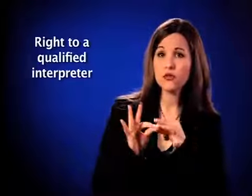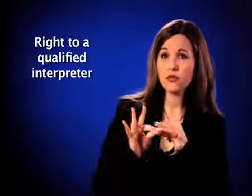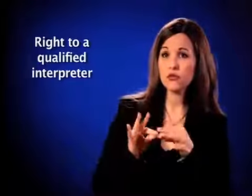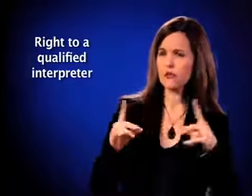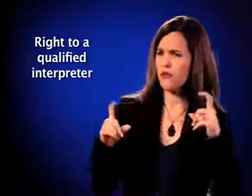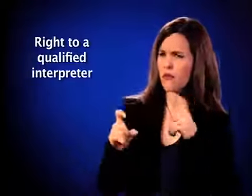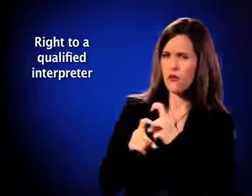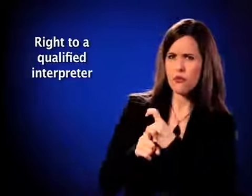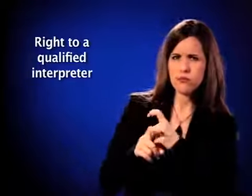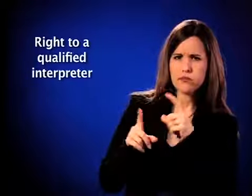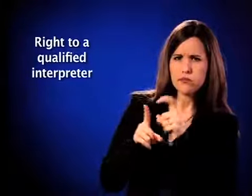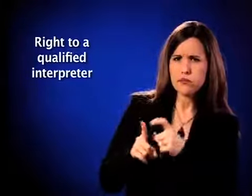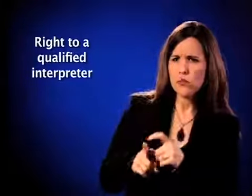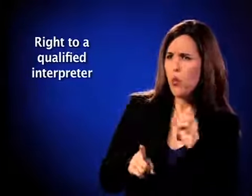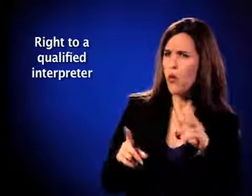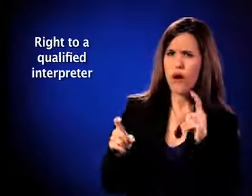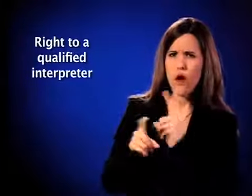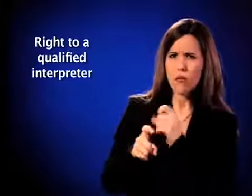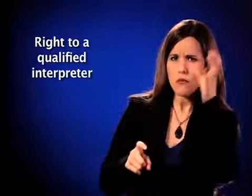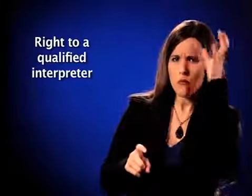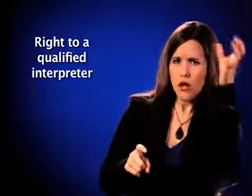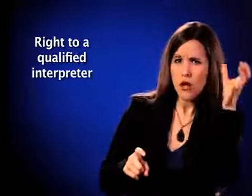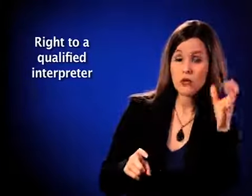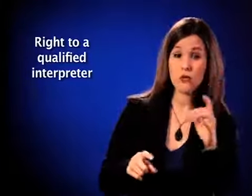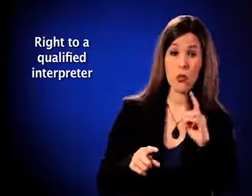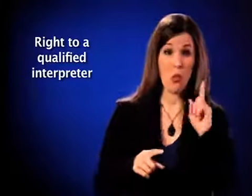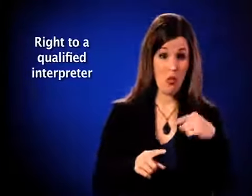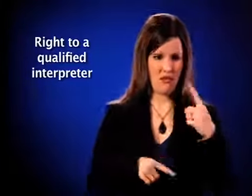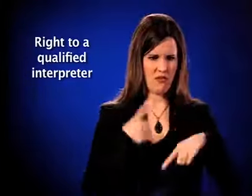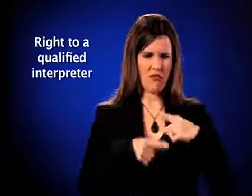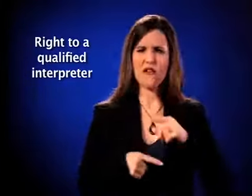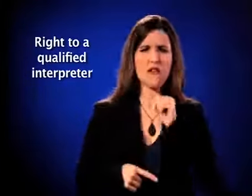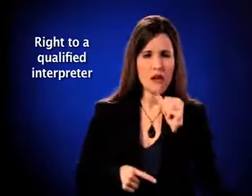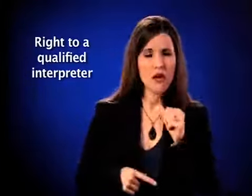communicating complex information about a patient's medical condition,